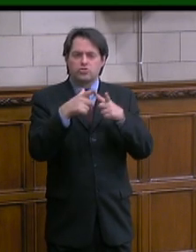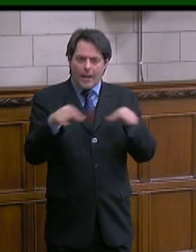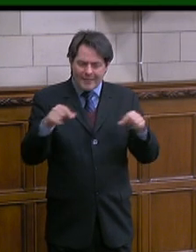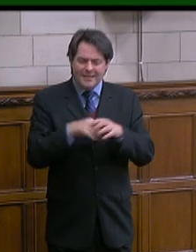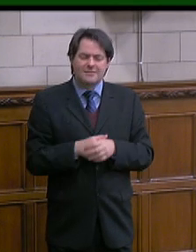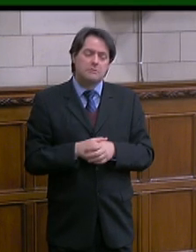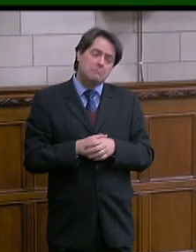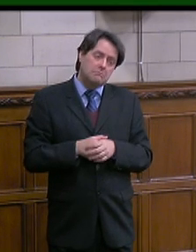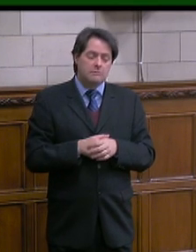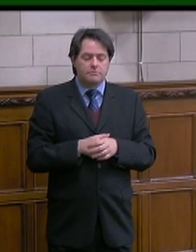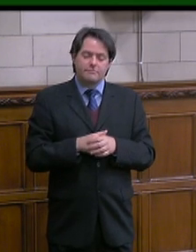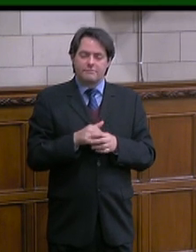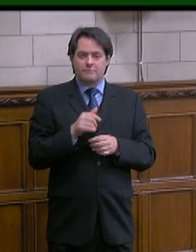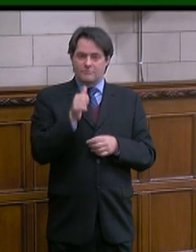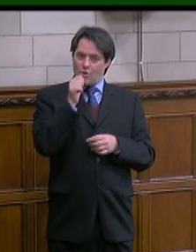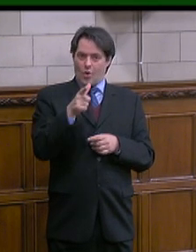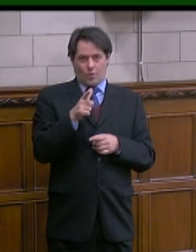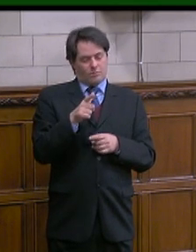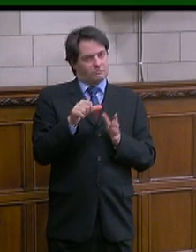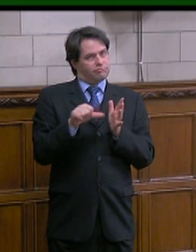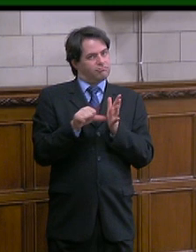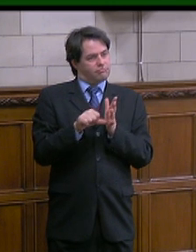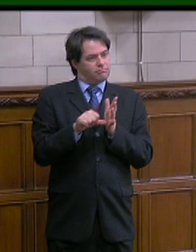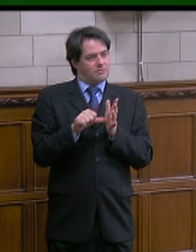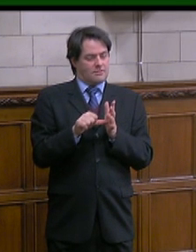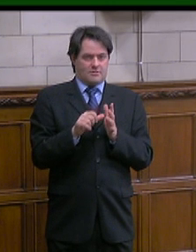Members will be aware that we had a very real struggle with the awarding organisations—the